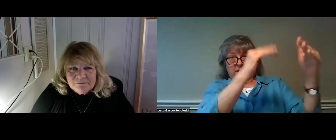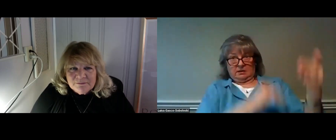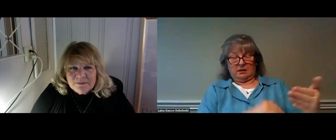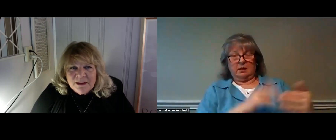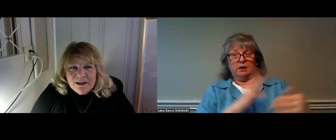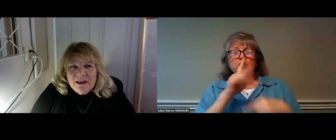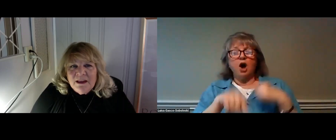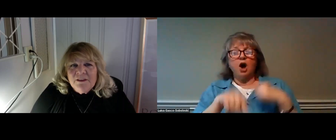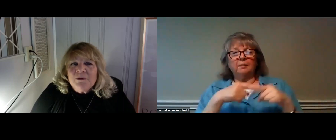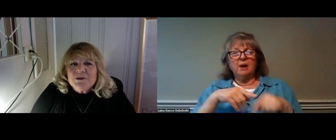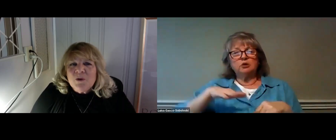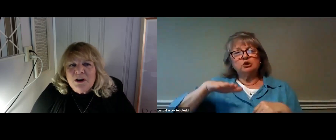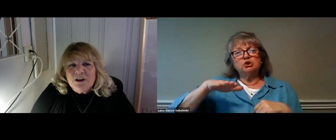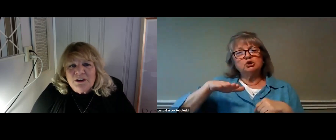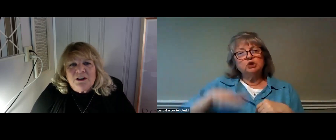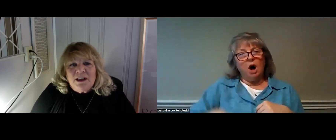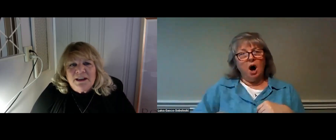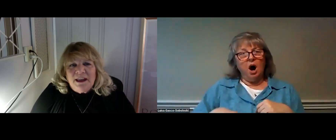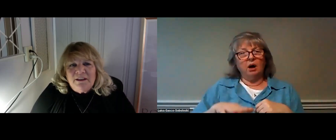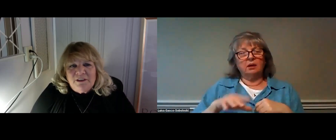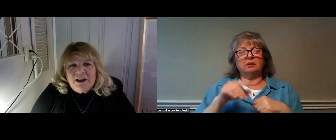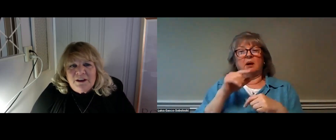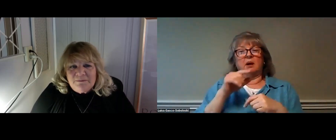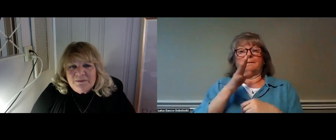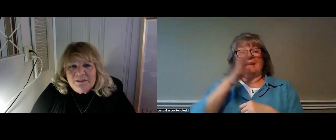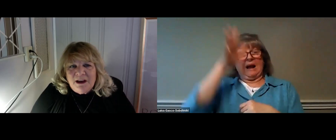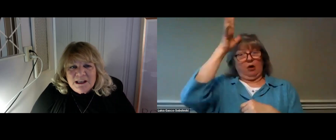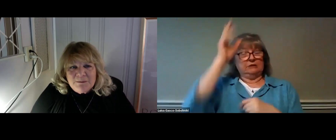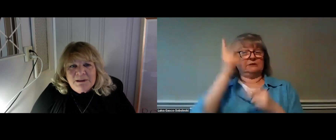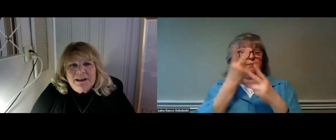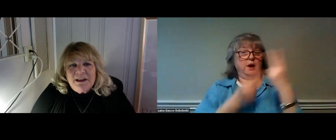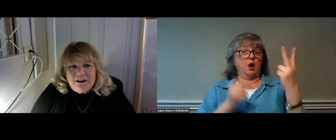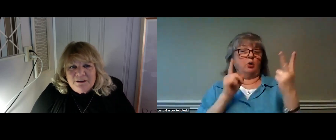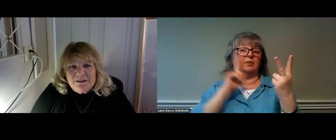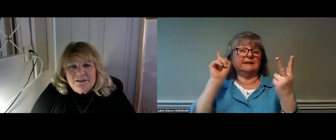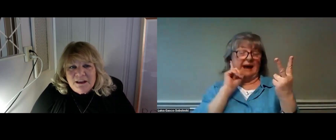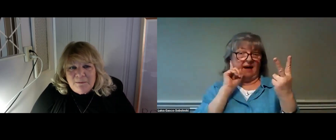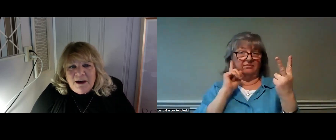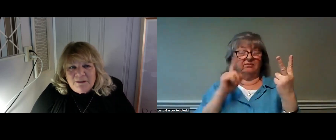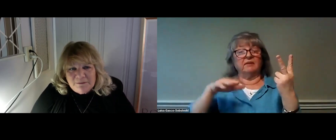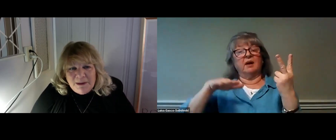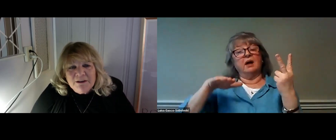There was one article I gave the hospital here to think about parents